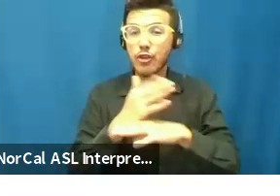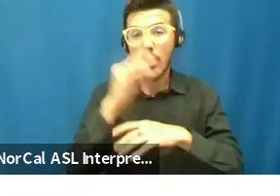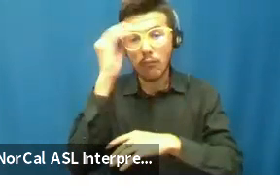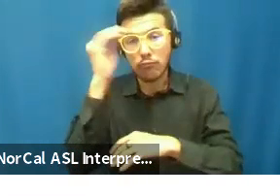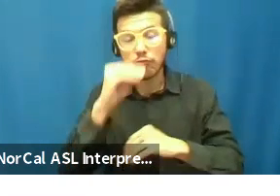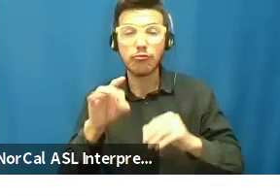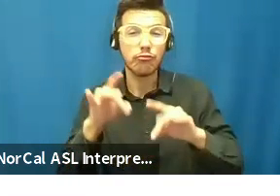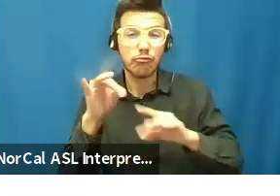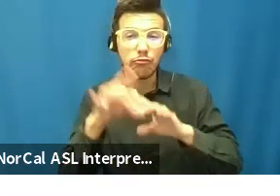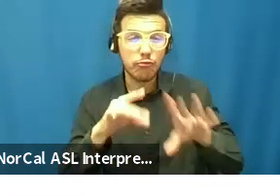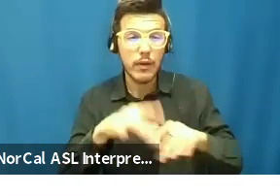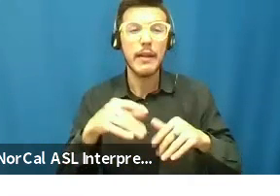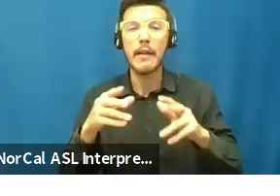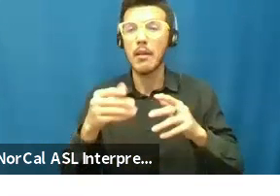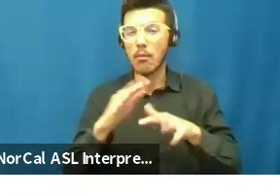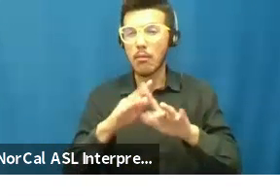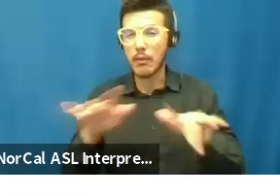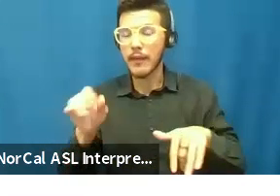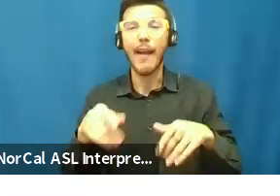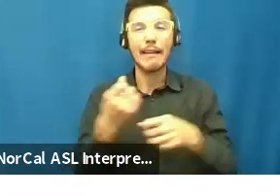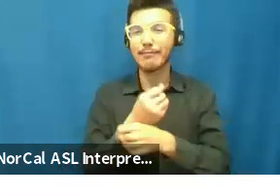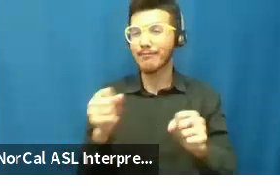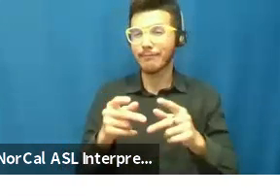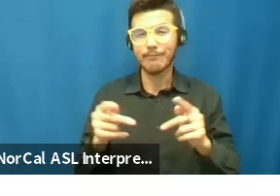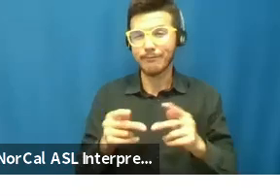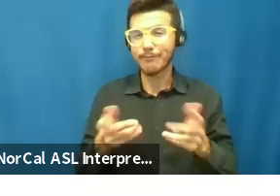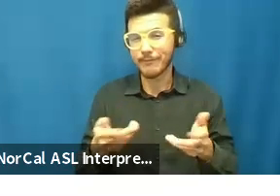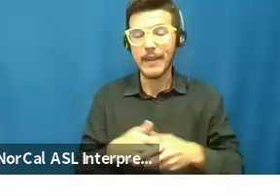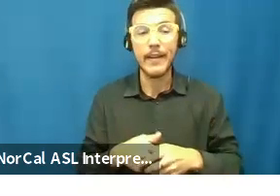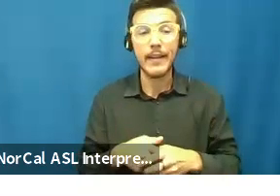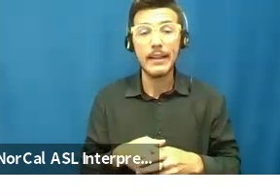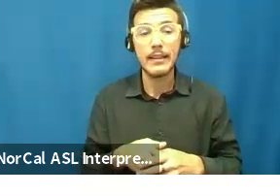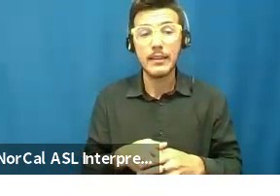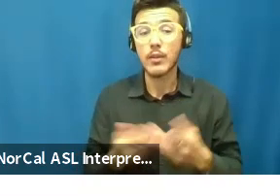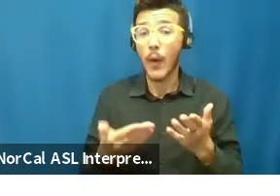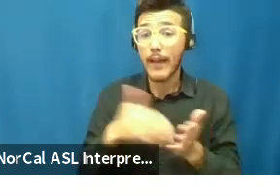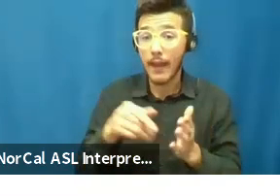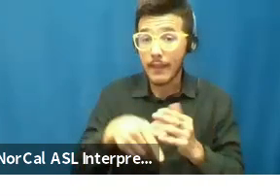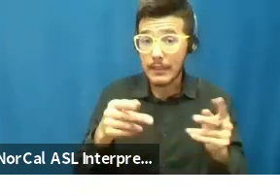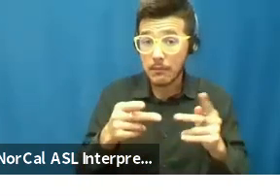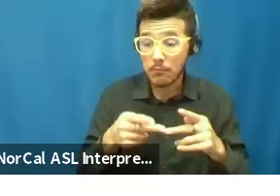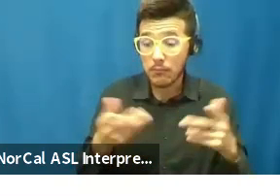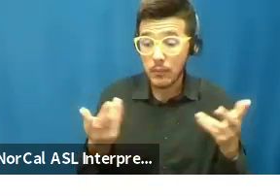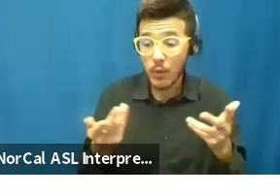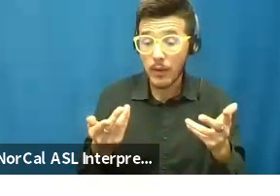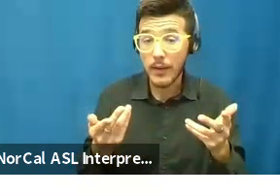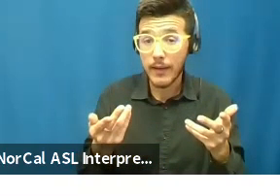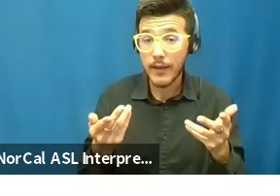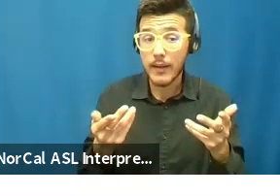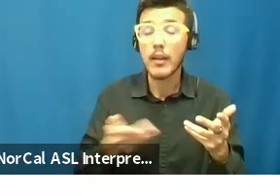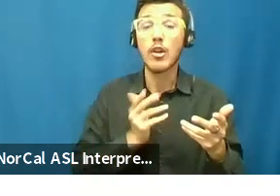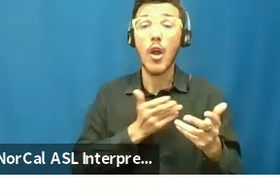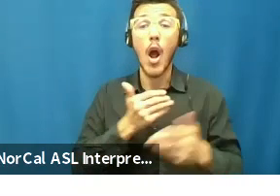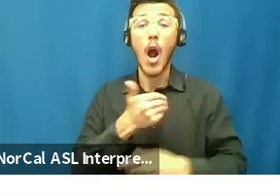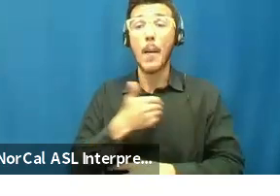each other's successes. Again, it is a place that is our members are just really individuals who